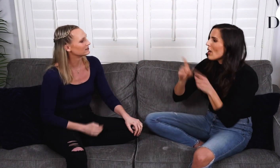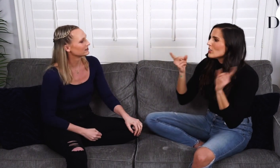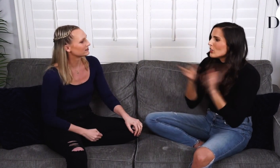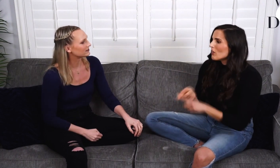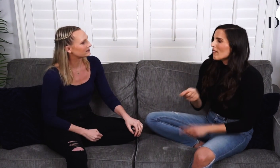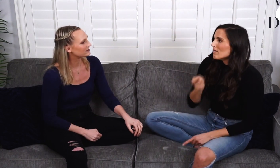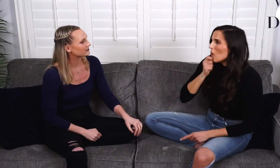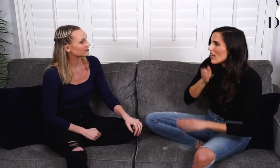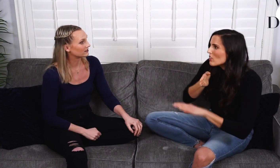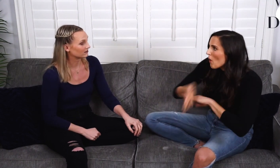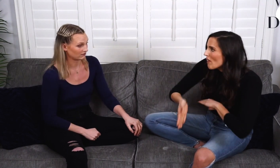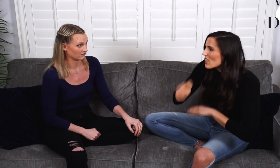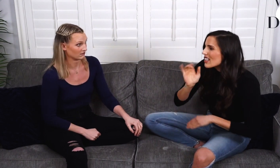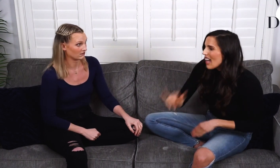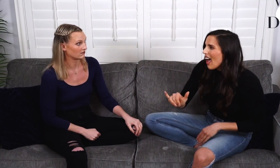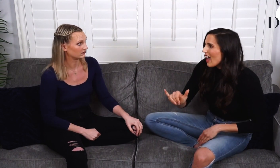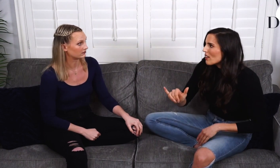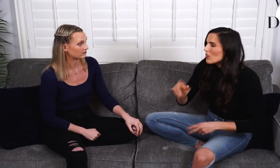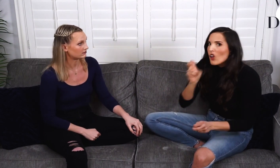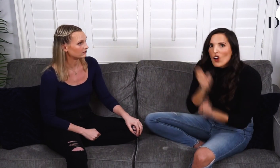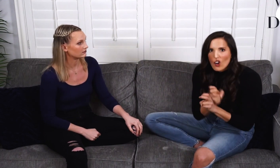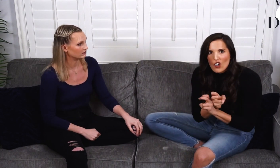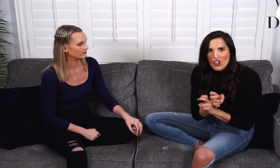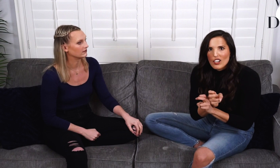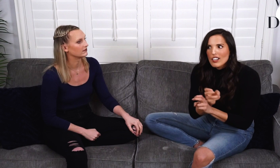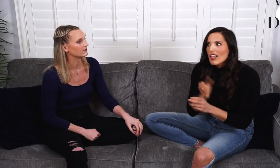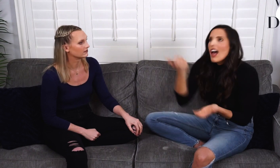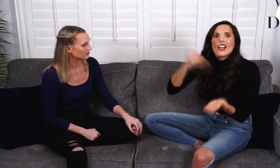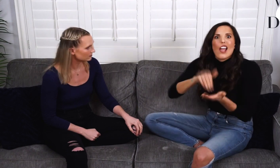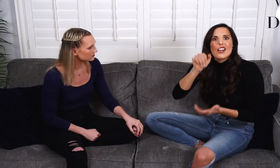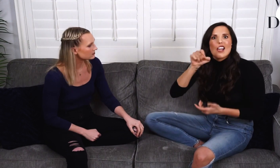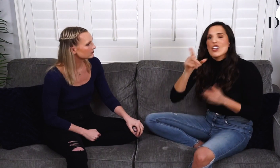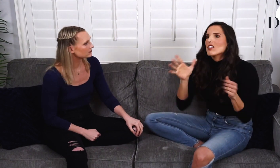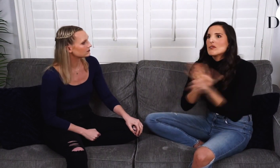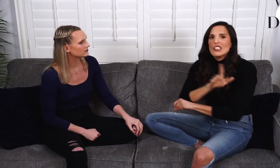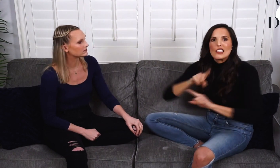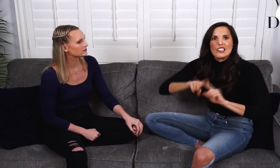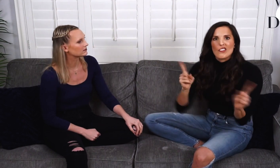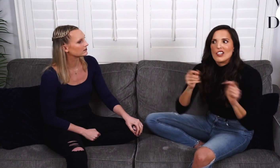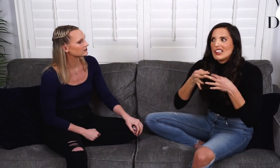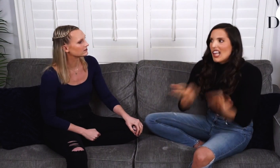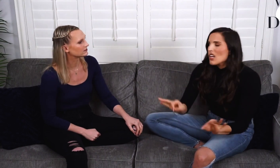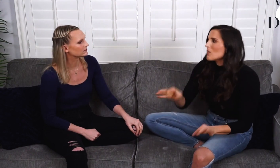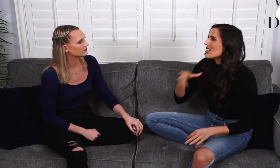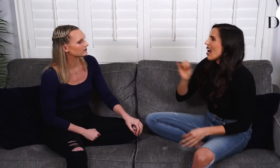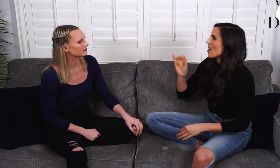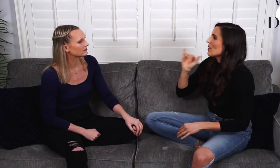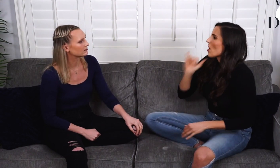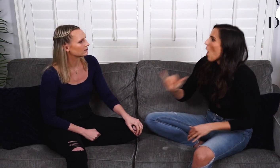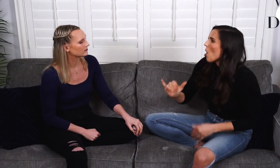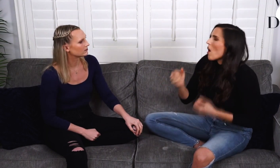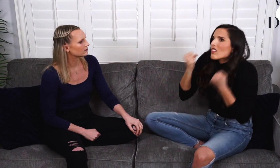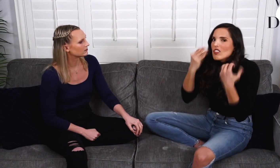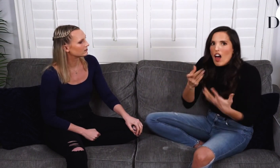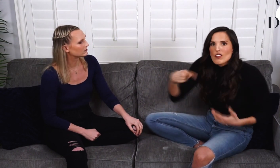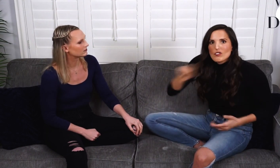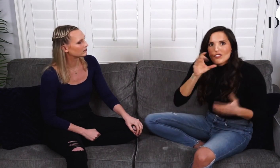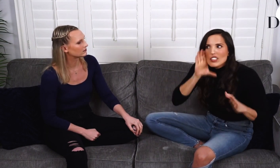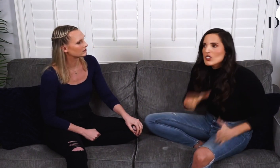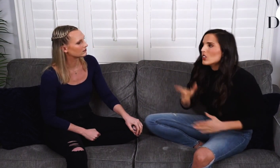sense but to voice that over, it was hard. and again, don't forget ASL is a completely different language and we were like, “Oh, a lot